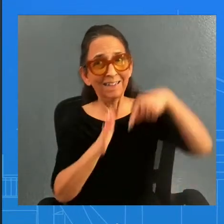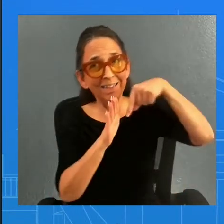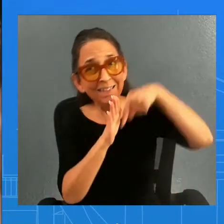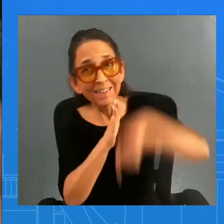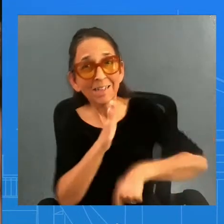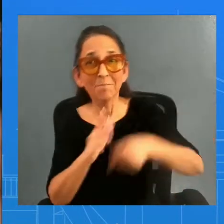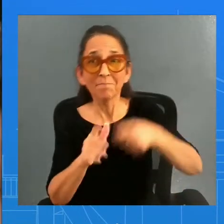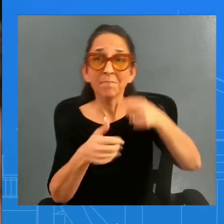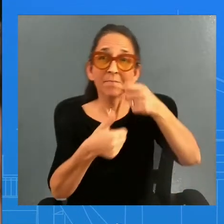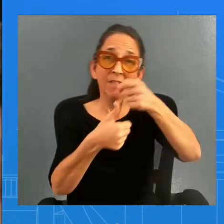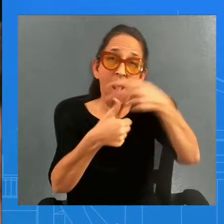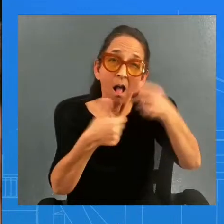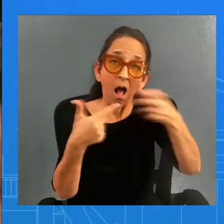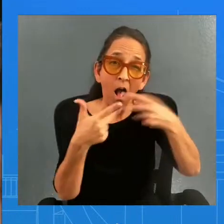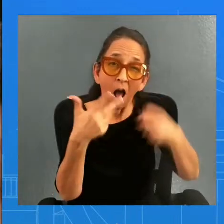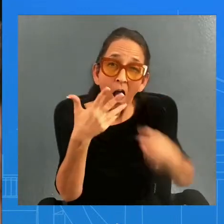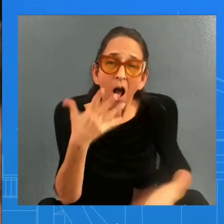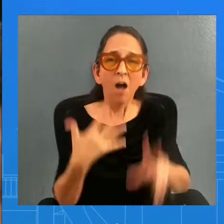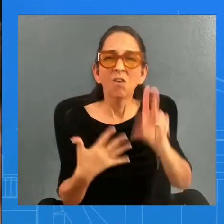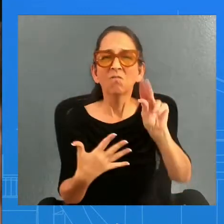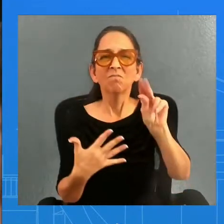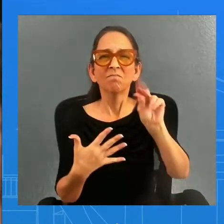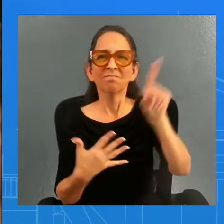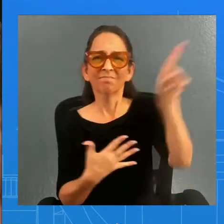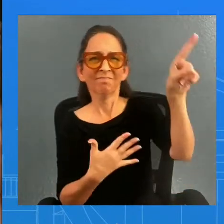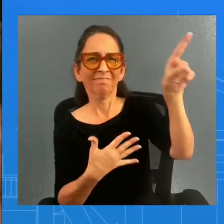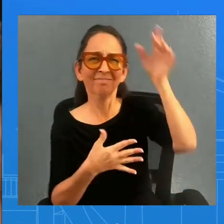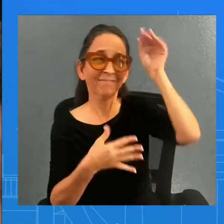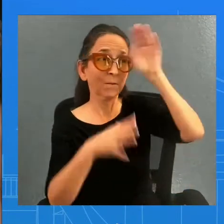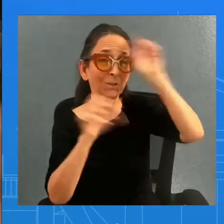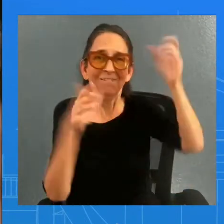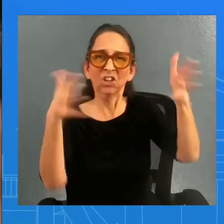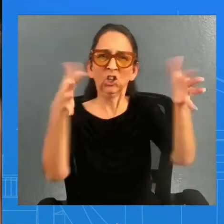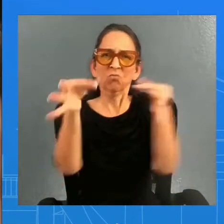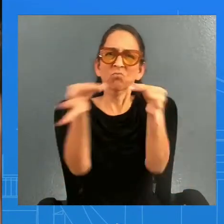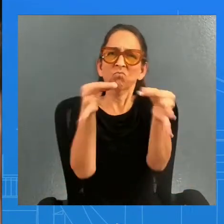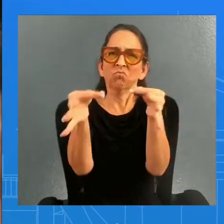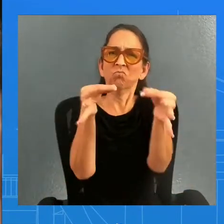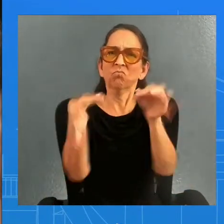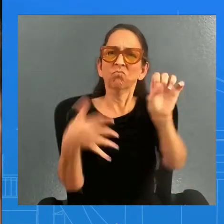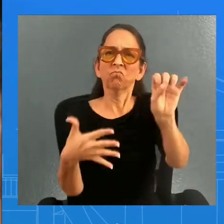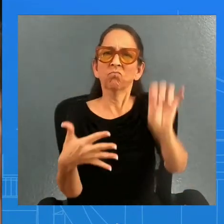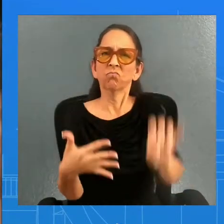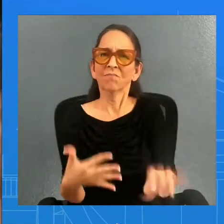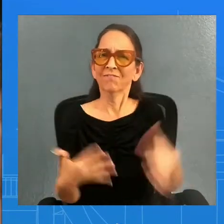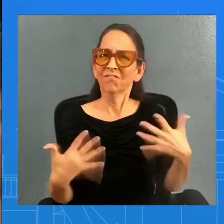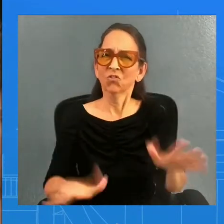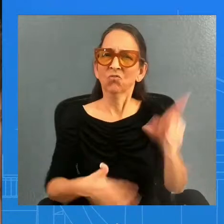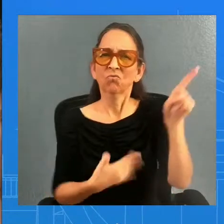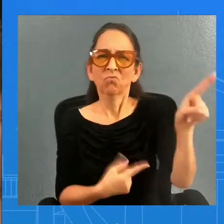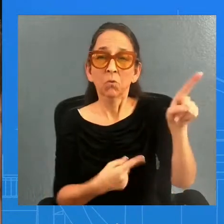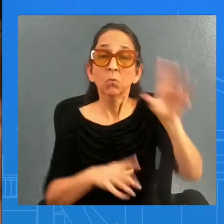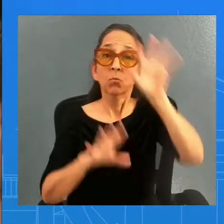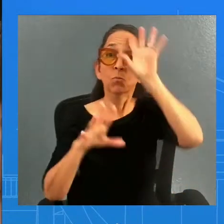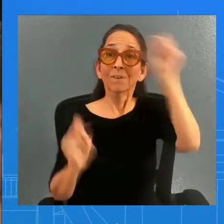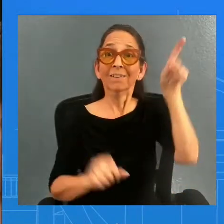should we talk about schedules or something? Ms. Jean-Pierre: Yeah. The Press: Is there, like, a big sort of -- because he's done these types of addresses on issues like this before. So, I'm just curious if, like,